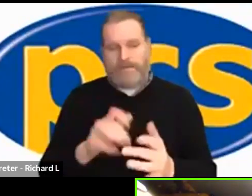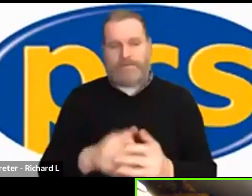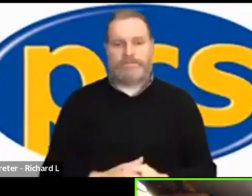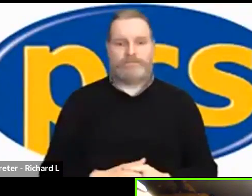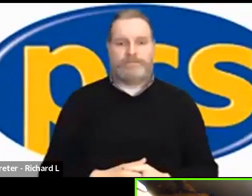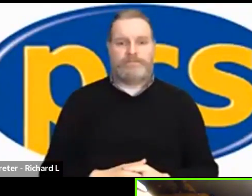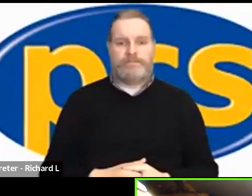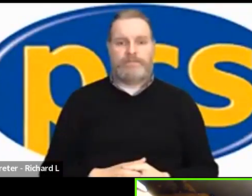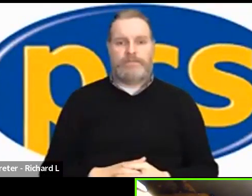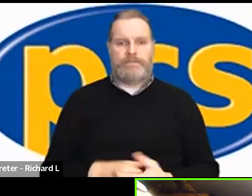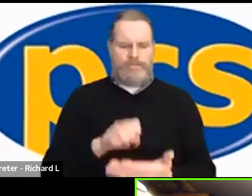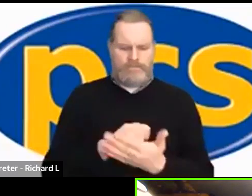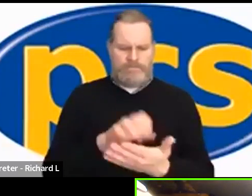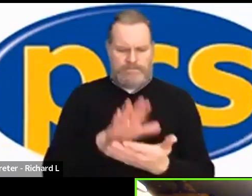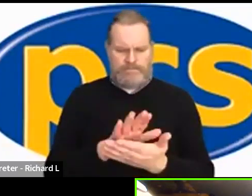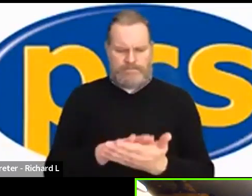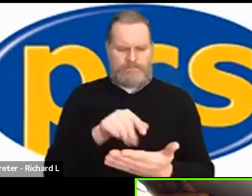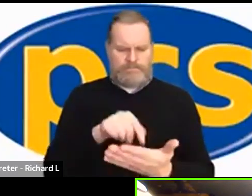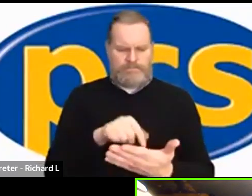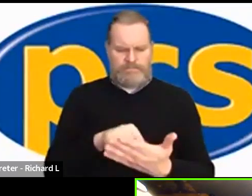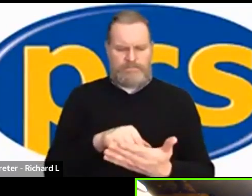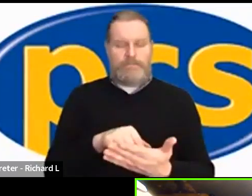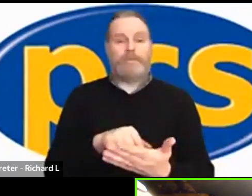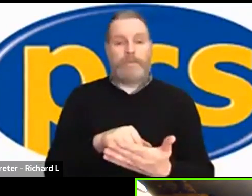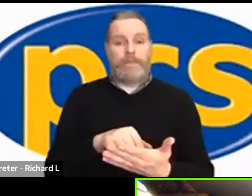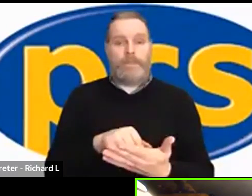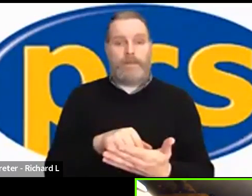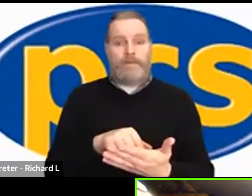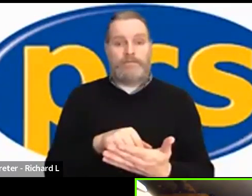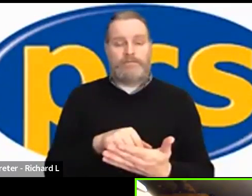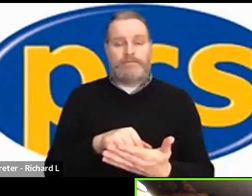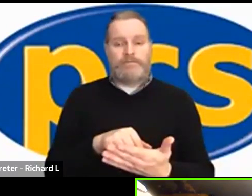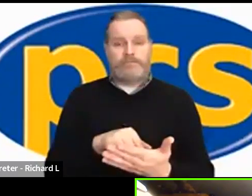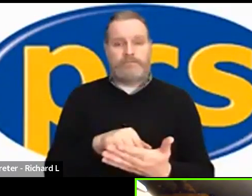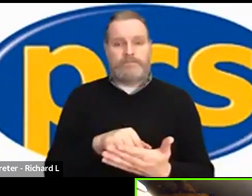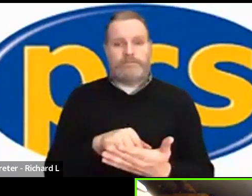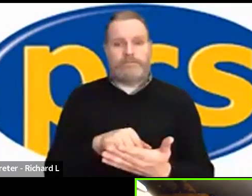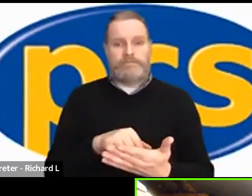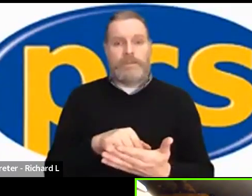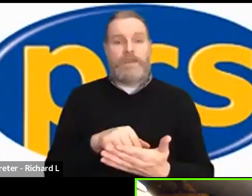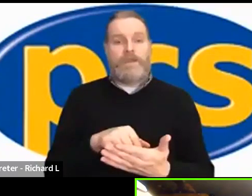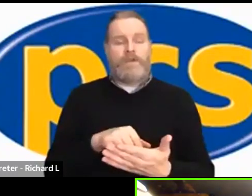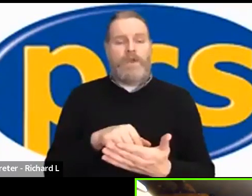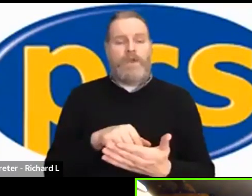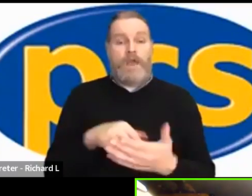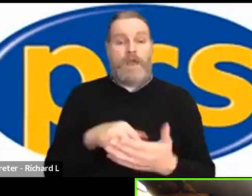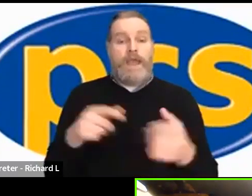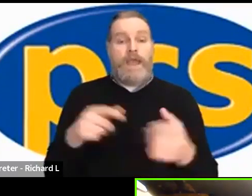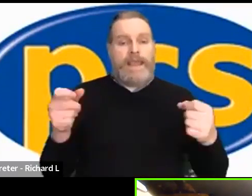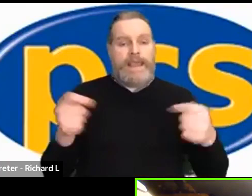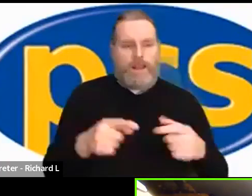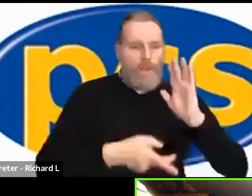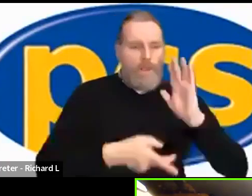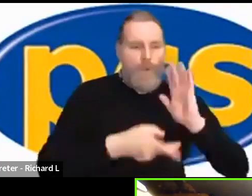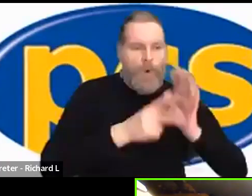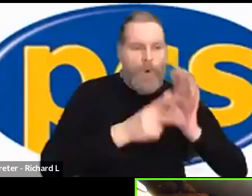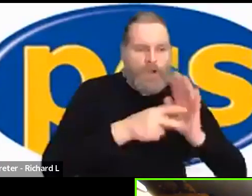on, and order it quickly. I've been asked to put a message ge out asking people ge out asking people to email out asking people to email organizing app zing@pcs.org